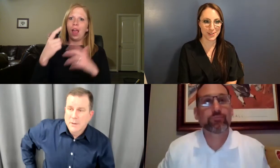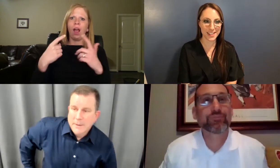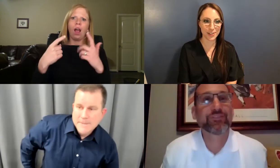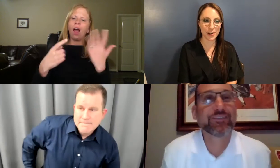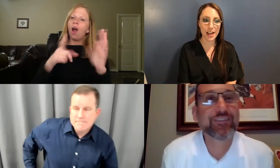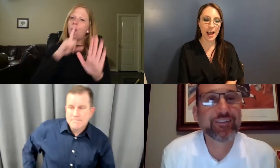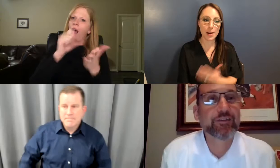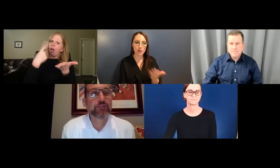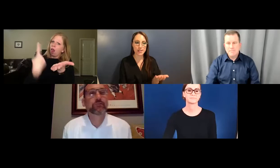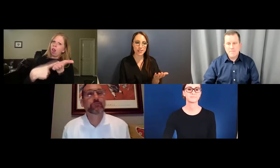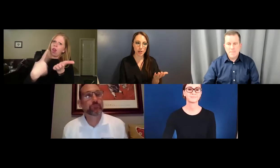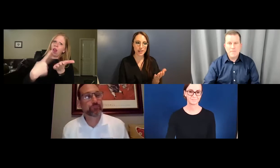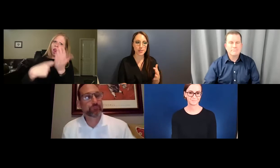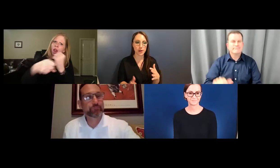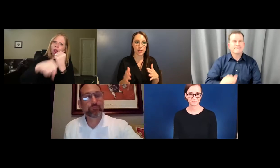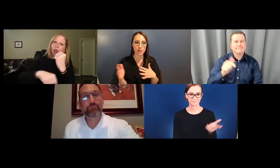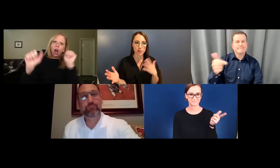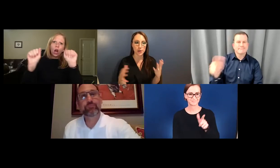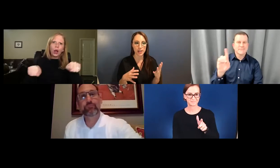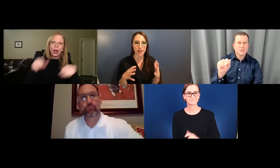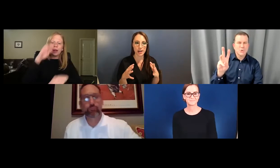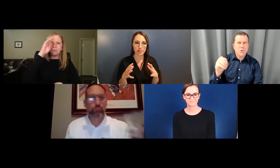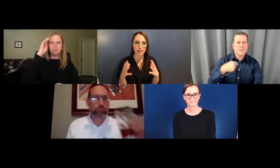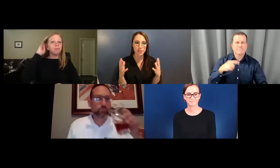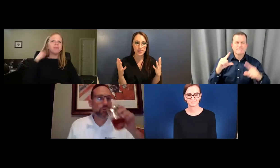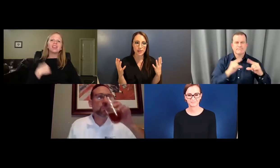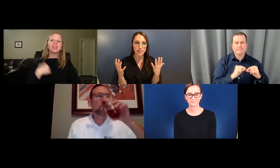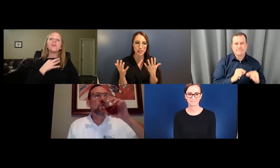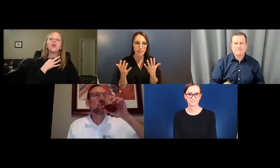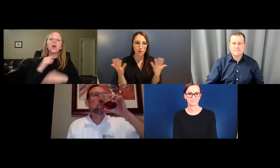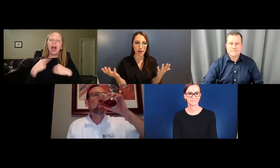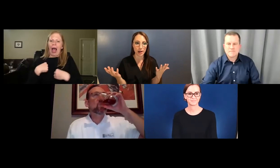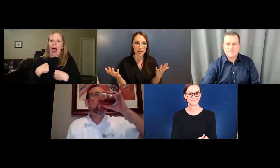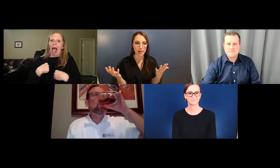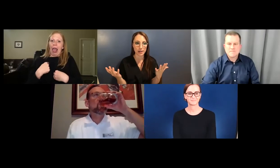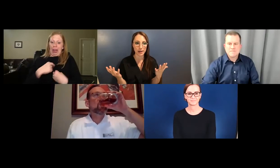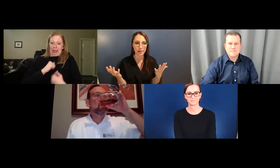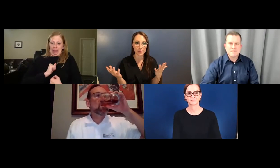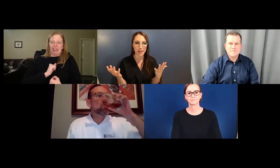in particular, I'm always curious about the undue burden and I think it just sounds like it's a gray area.